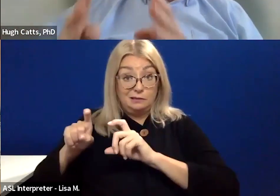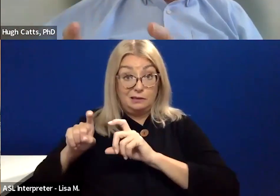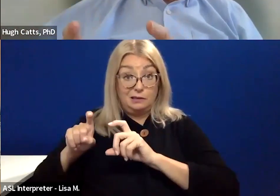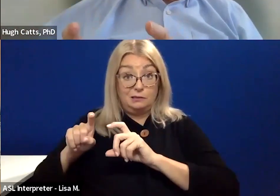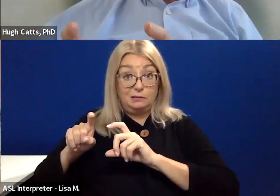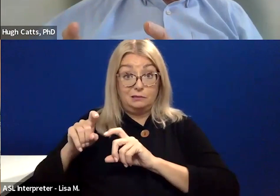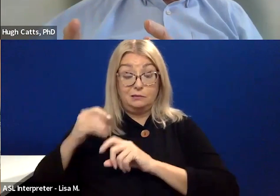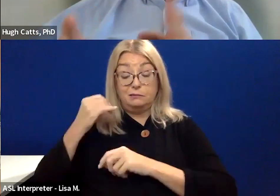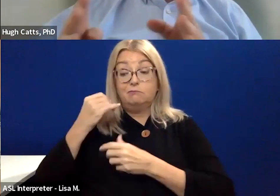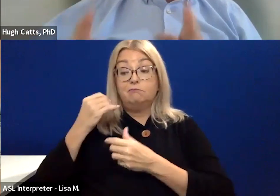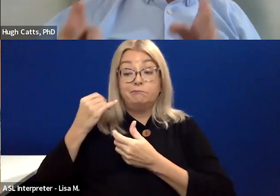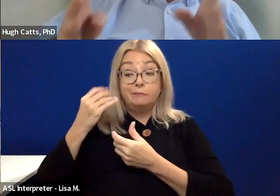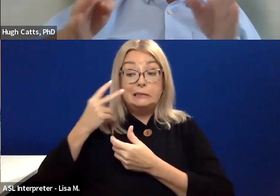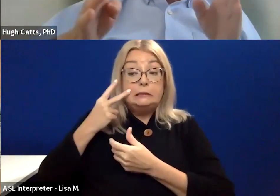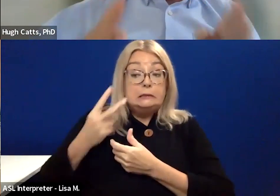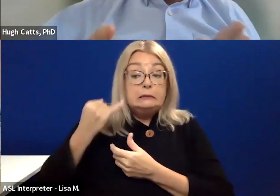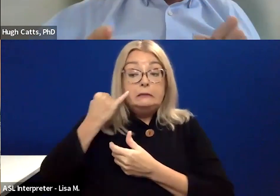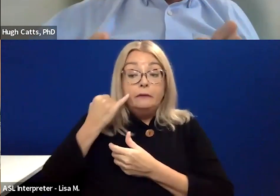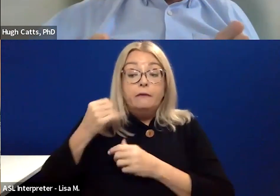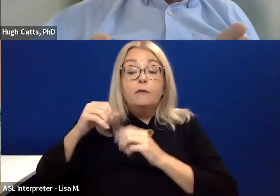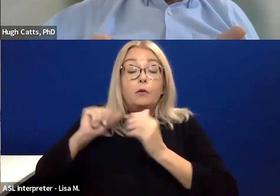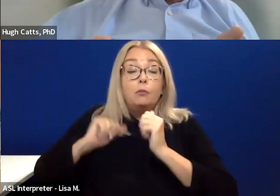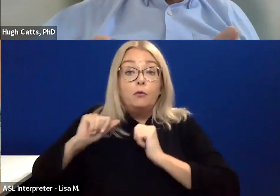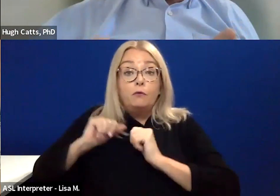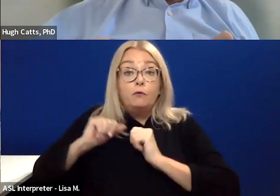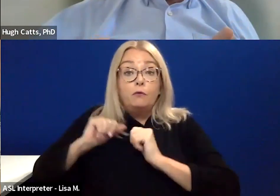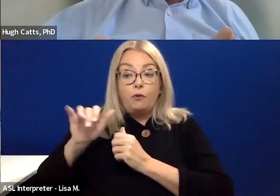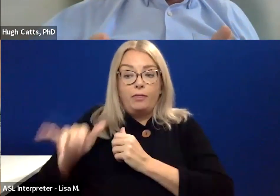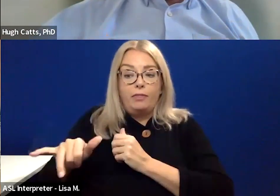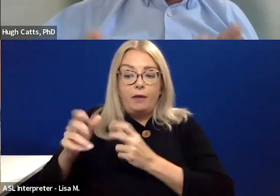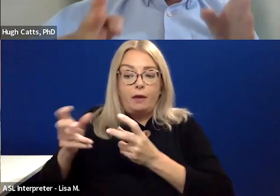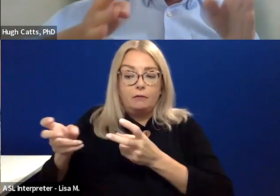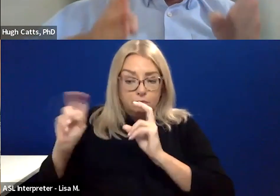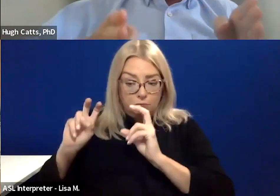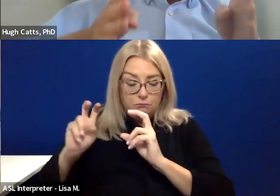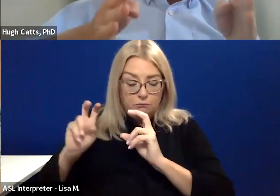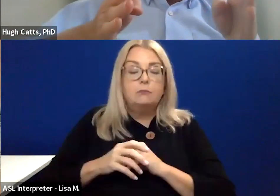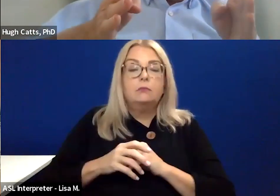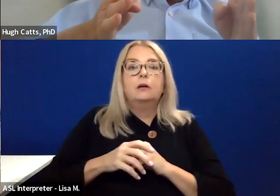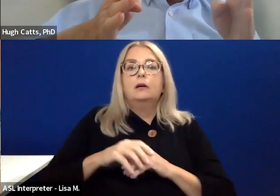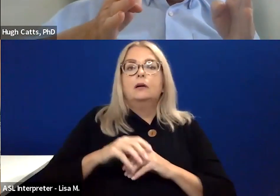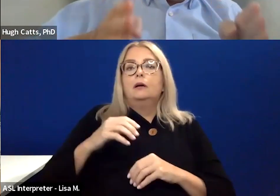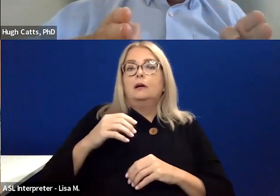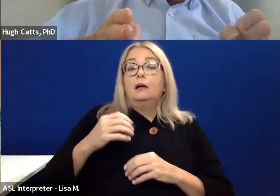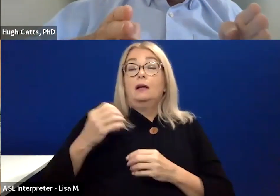that tells me is that we should stop measuring reading comprehension with with these with this